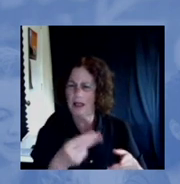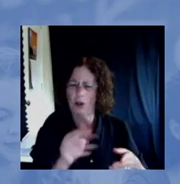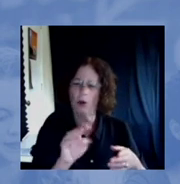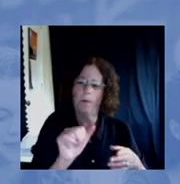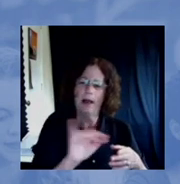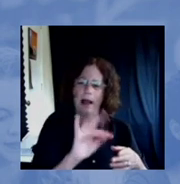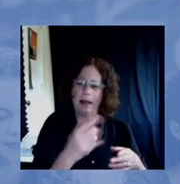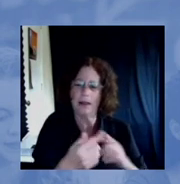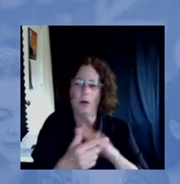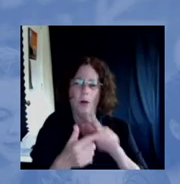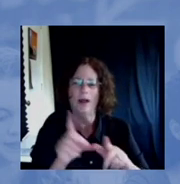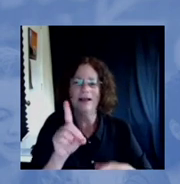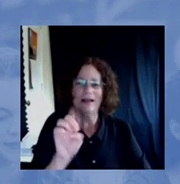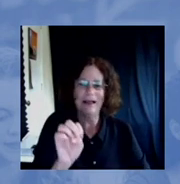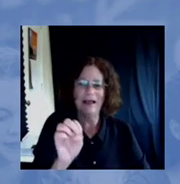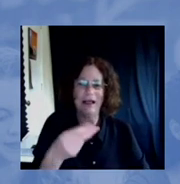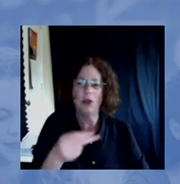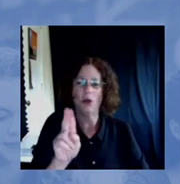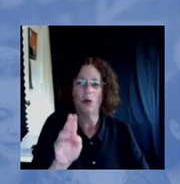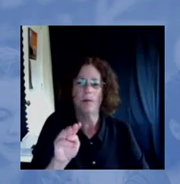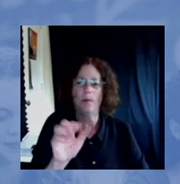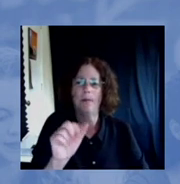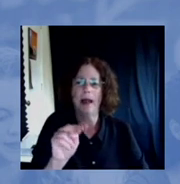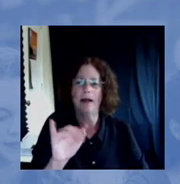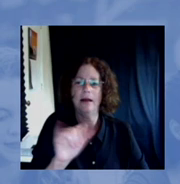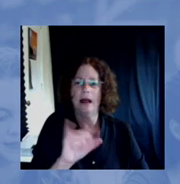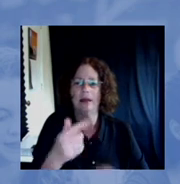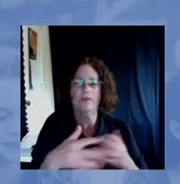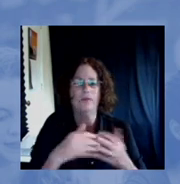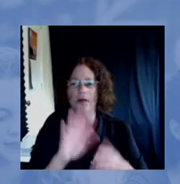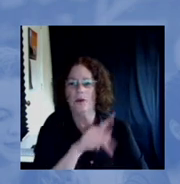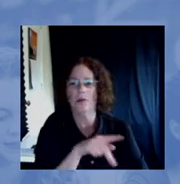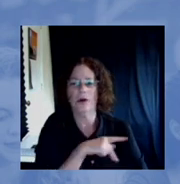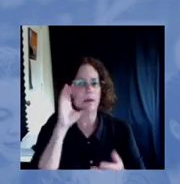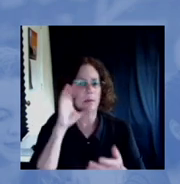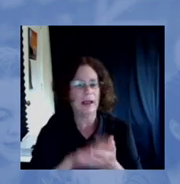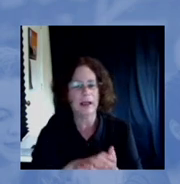AND SO REGARDLESS OF WHATEVER PERSONAL BELIEFS YOU HAVE, IT BECOMES VERY CLEAR HOW WE TREAT